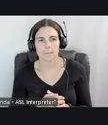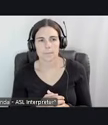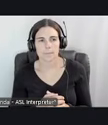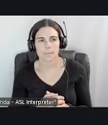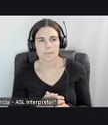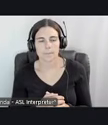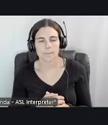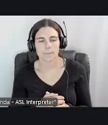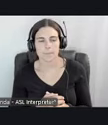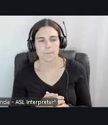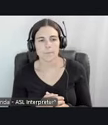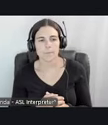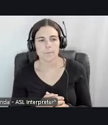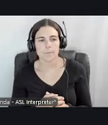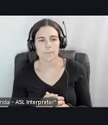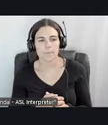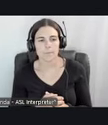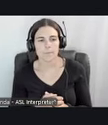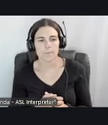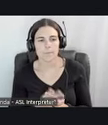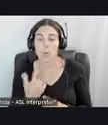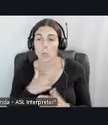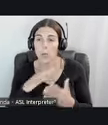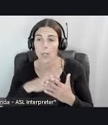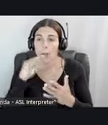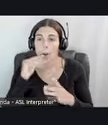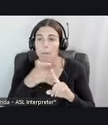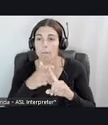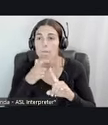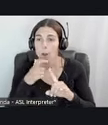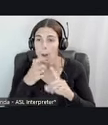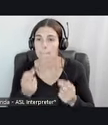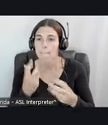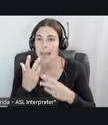So, um, we have learned from many years experience. We don't have any